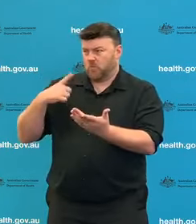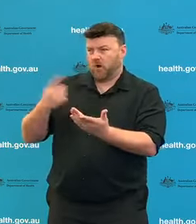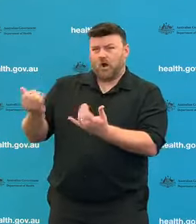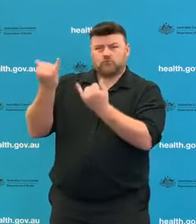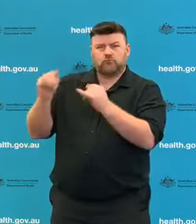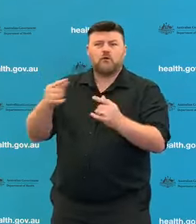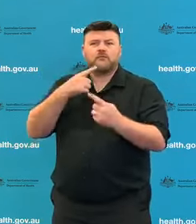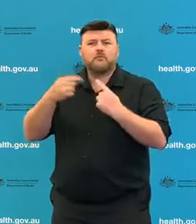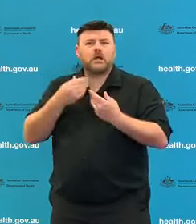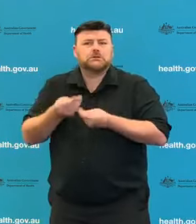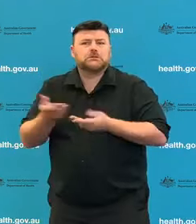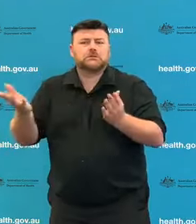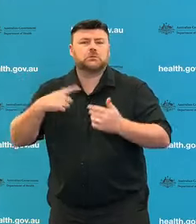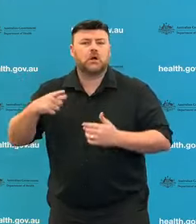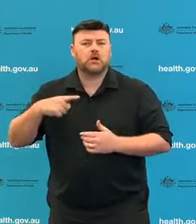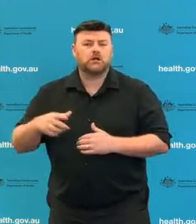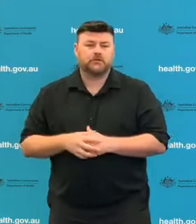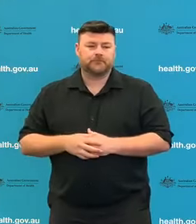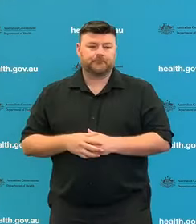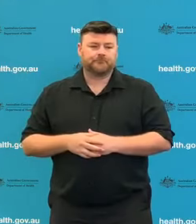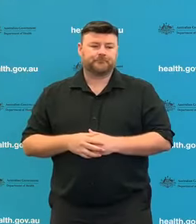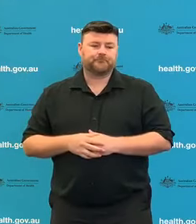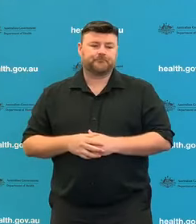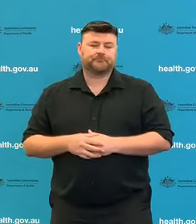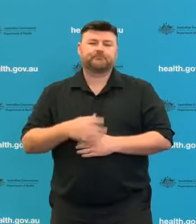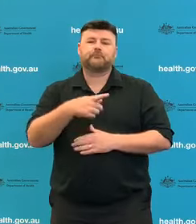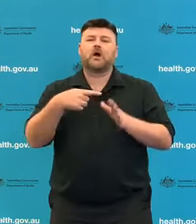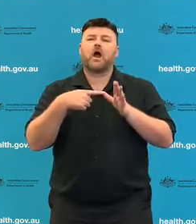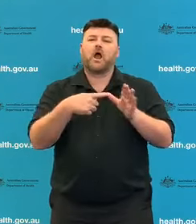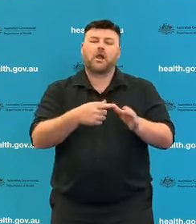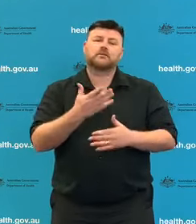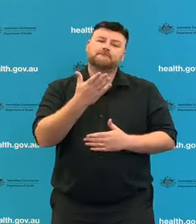Yes Dana, I think I can say that the everyone's working extraordinary hard to